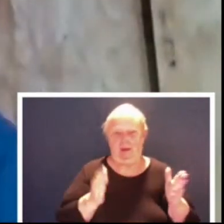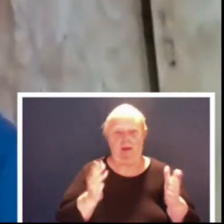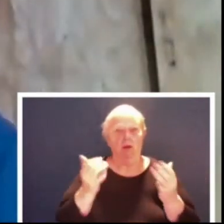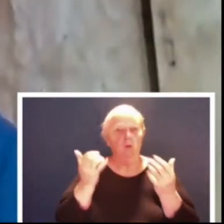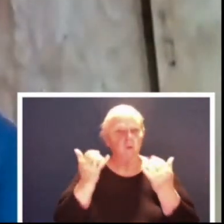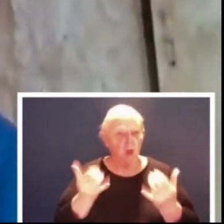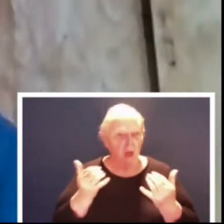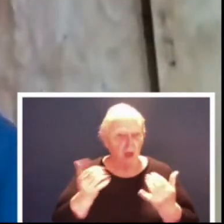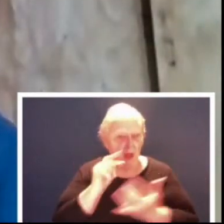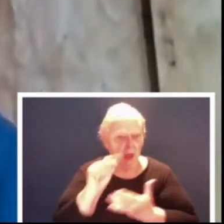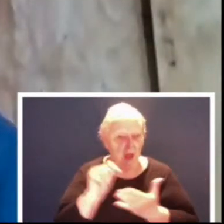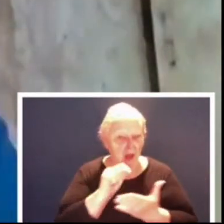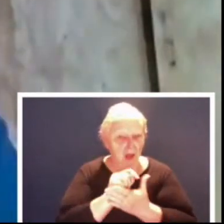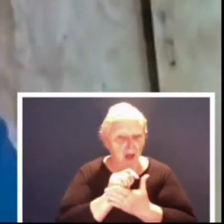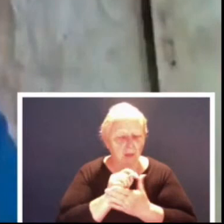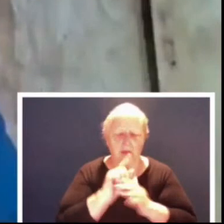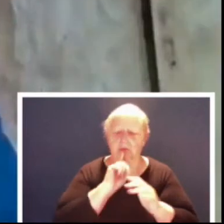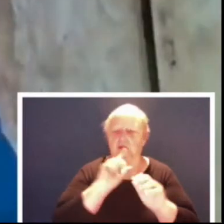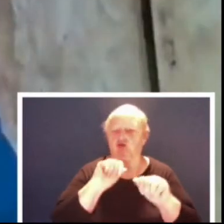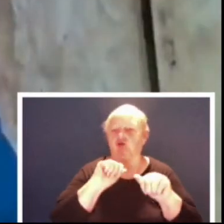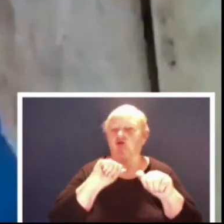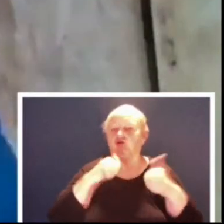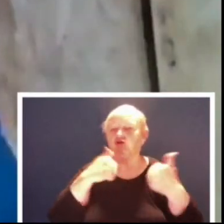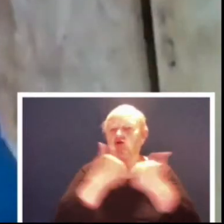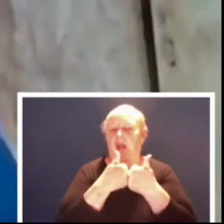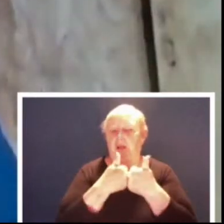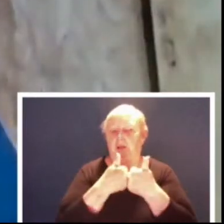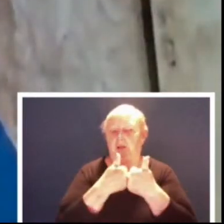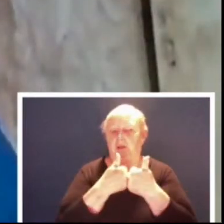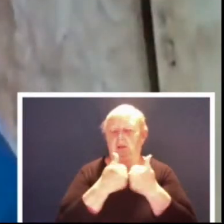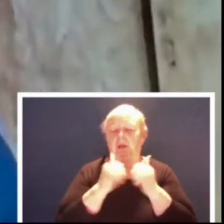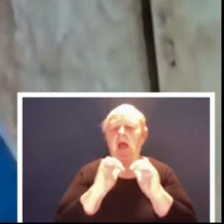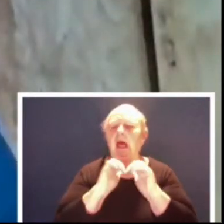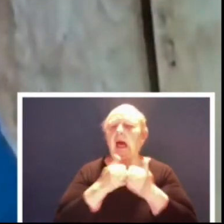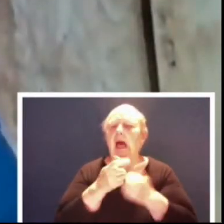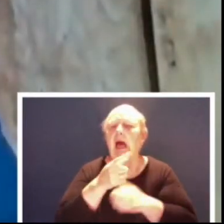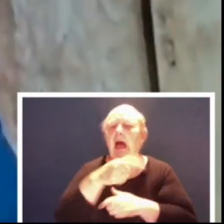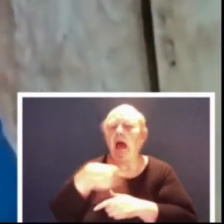How are you thinking about peace in a way uniquely related